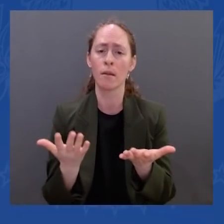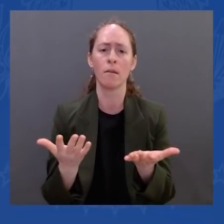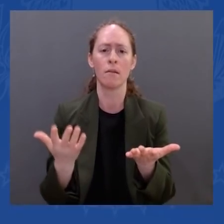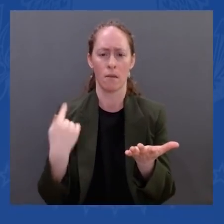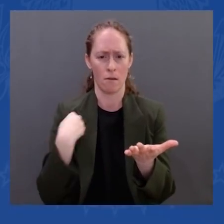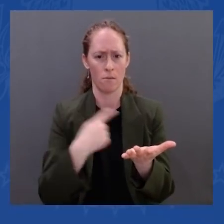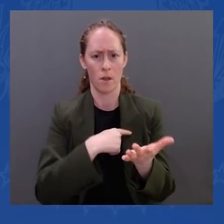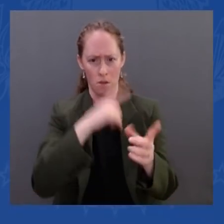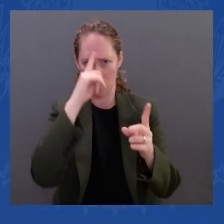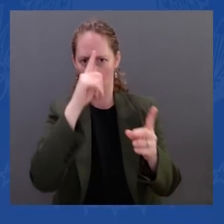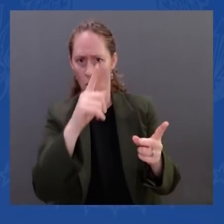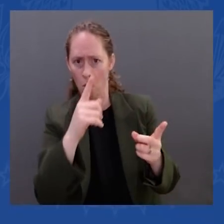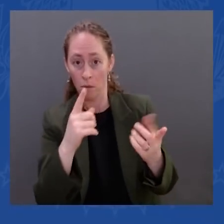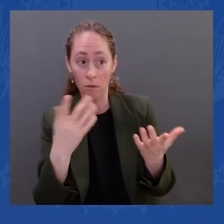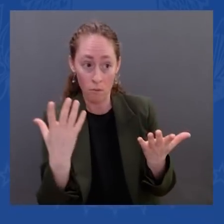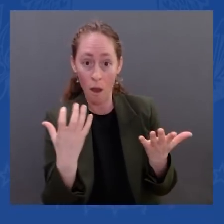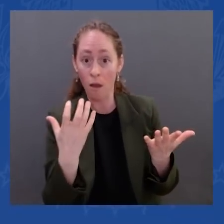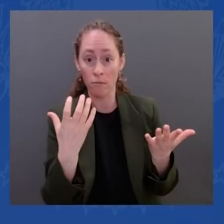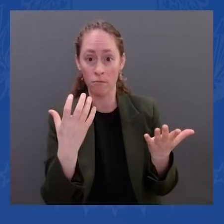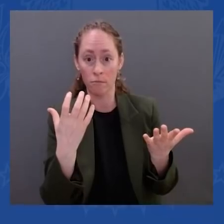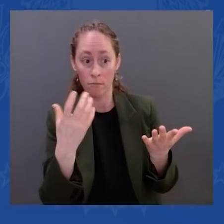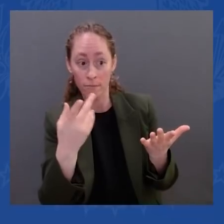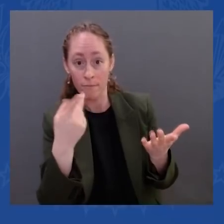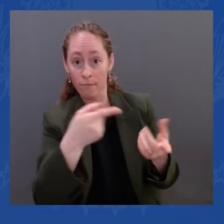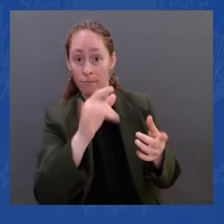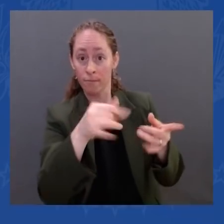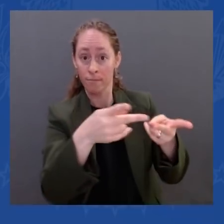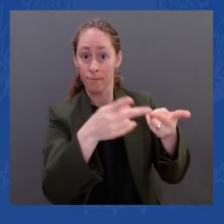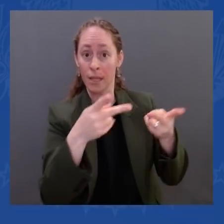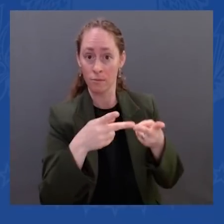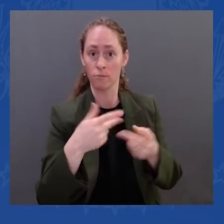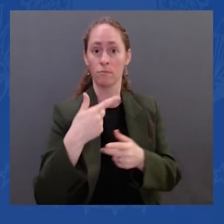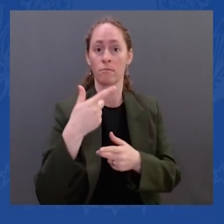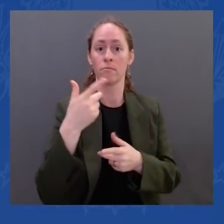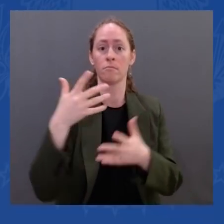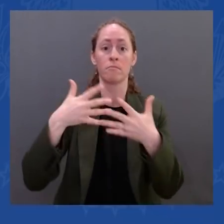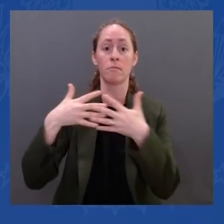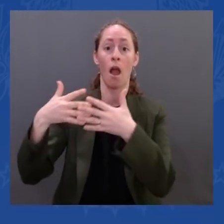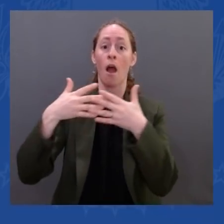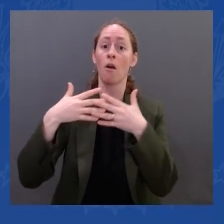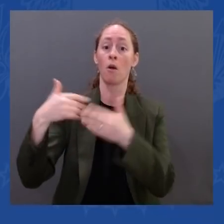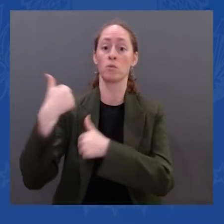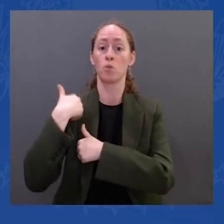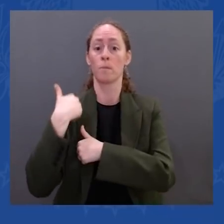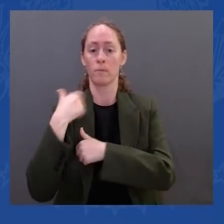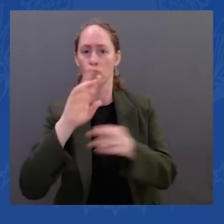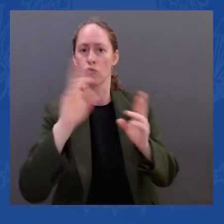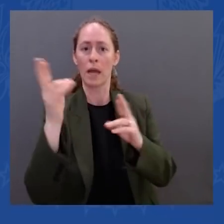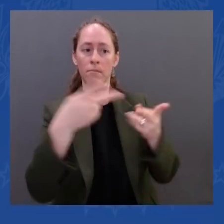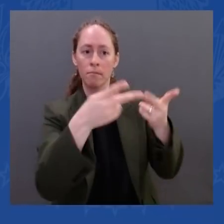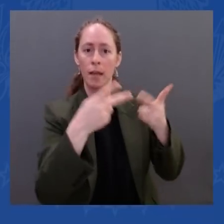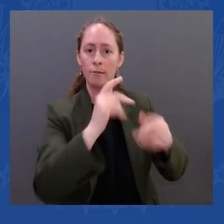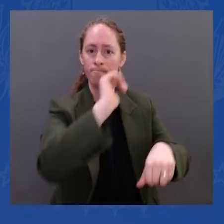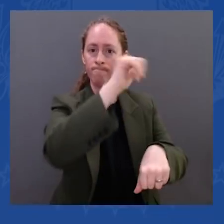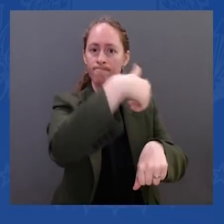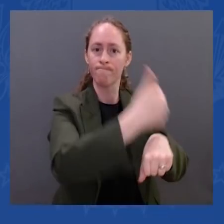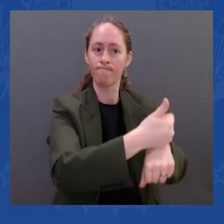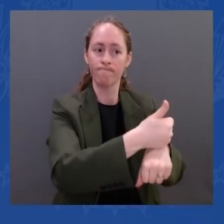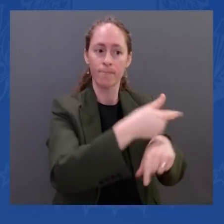of replacement facilities Futenma Air Station. And because situation around the nuclear weapons are getting severe,